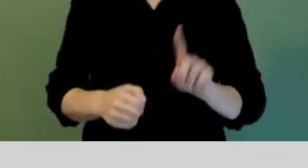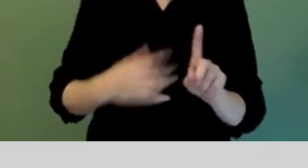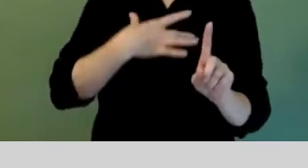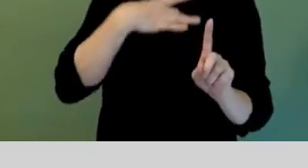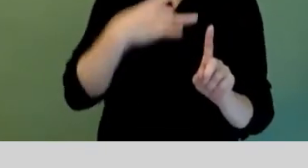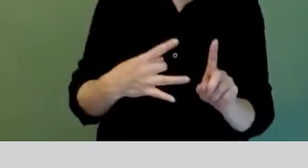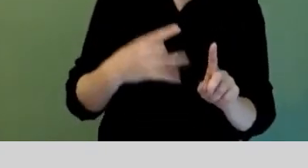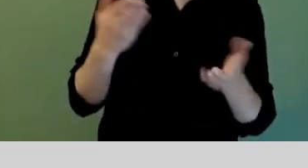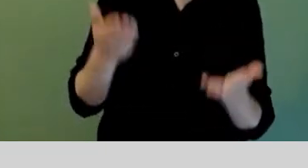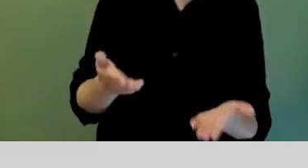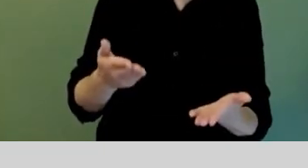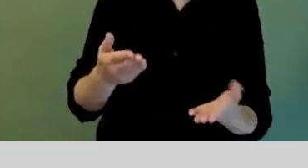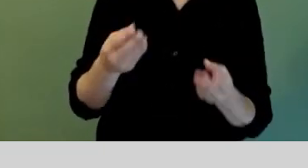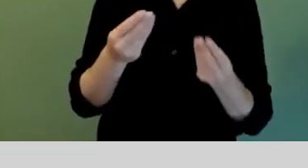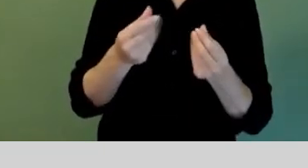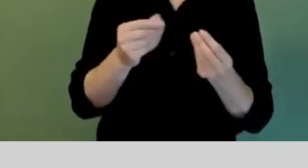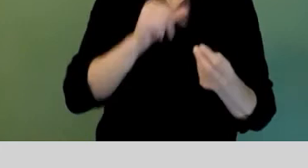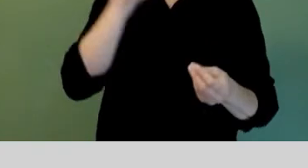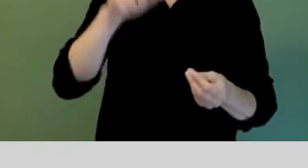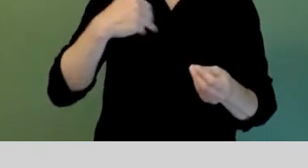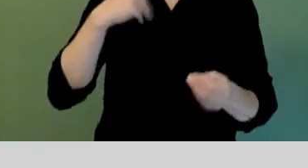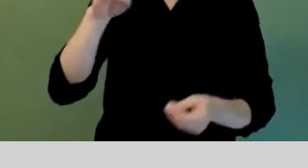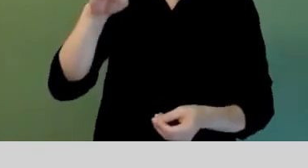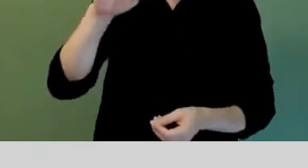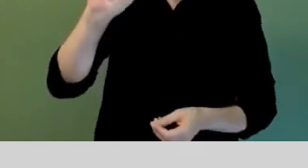there doesn't need to be any wrapping going on behind the scenes.